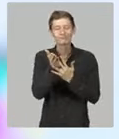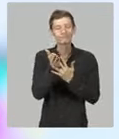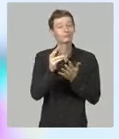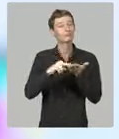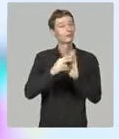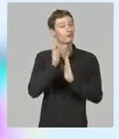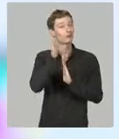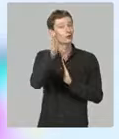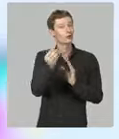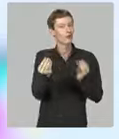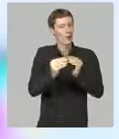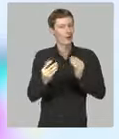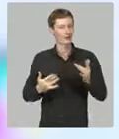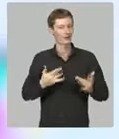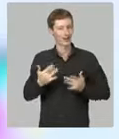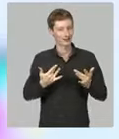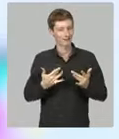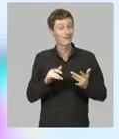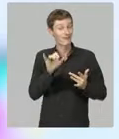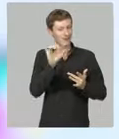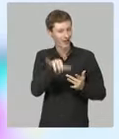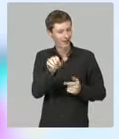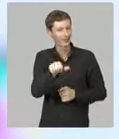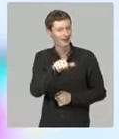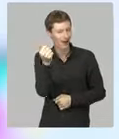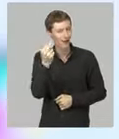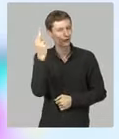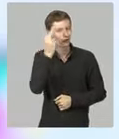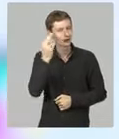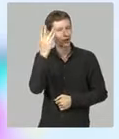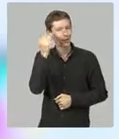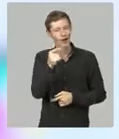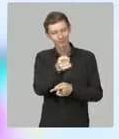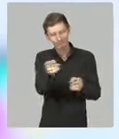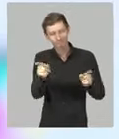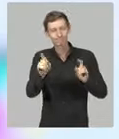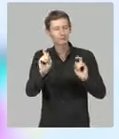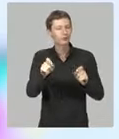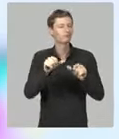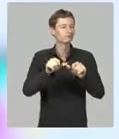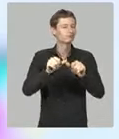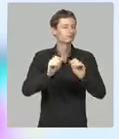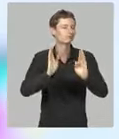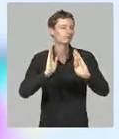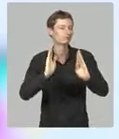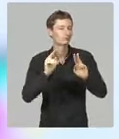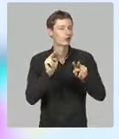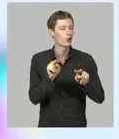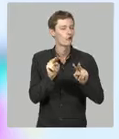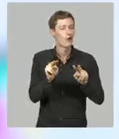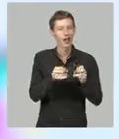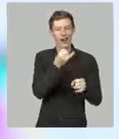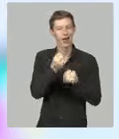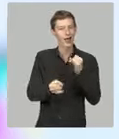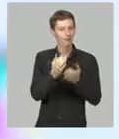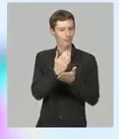Melinda: THAT'S SO TRUE. I'M ALWAYS ON INSPIRED BY THE CREATIVITY AND PERSEVERANCE OF